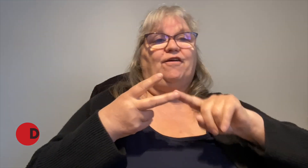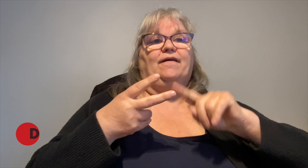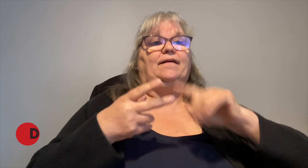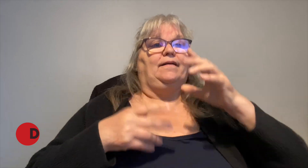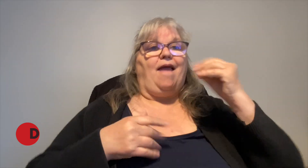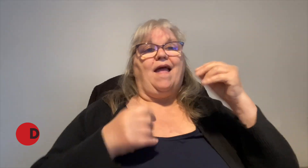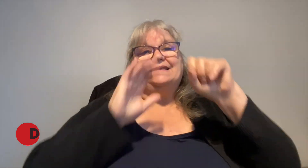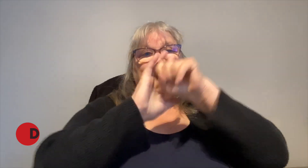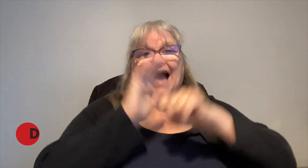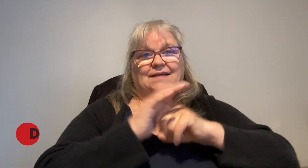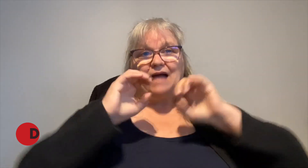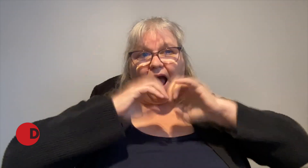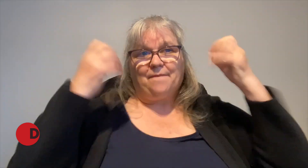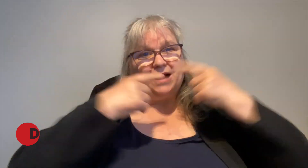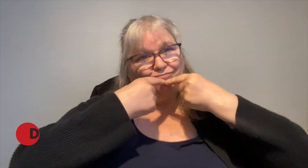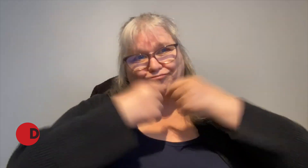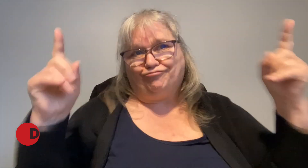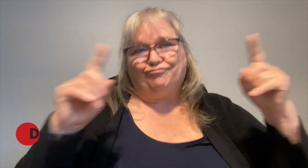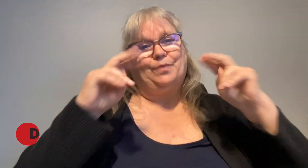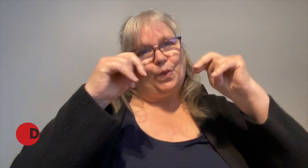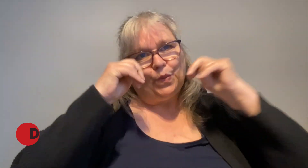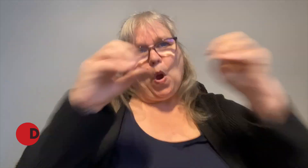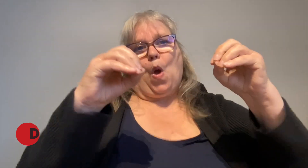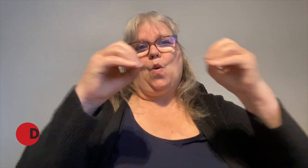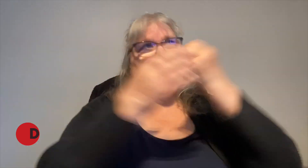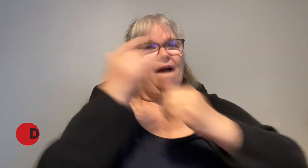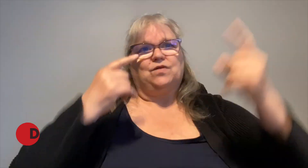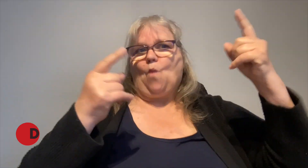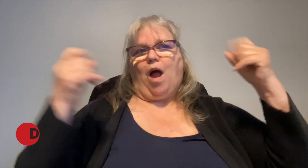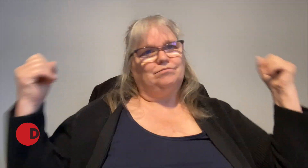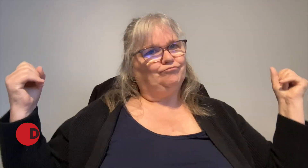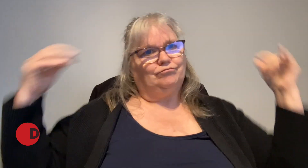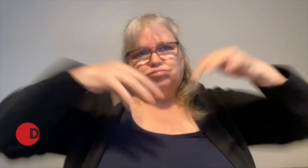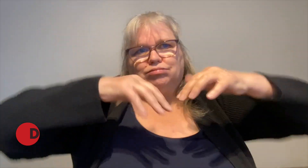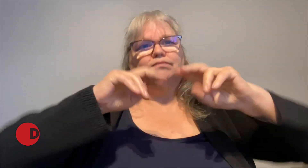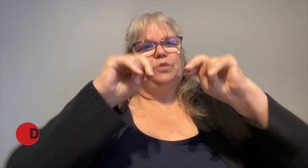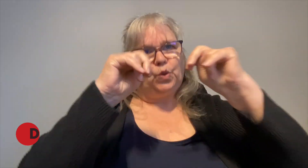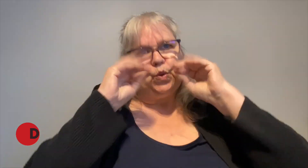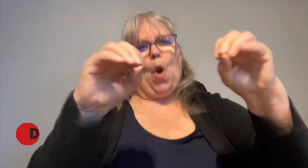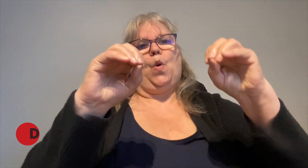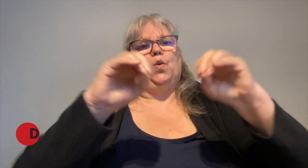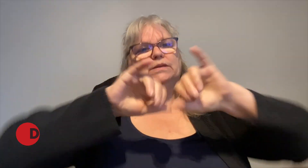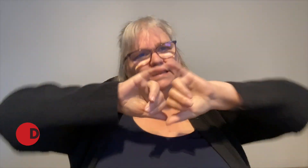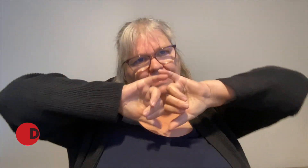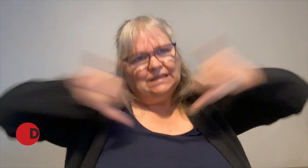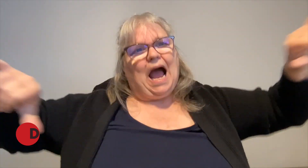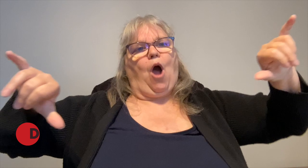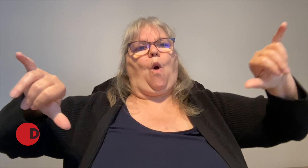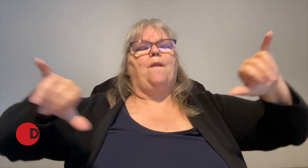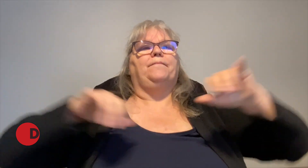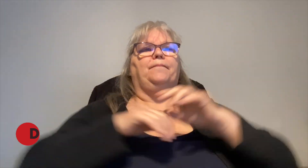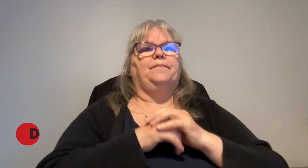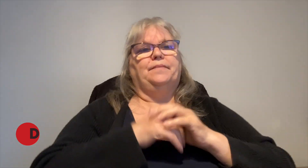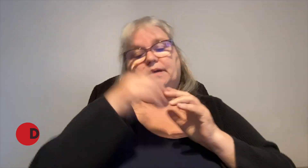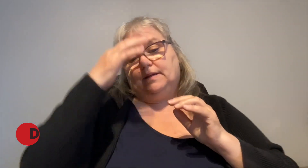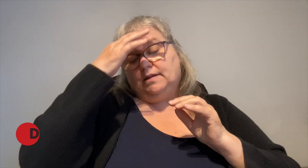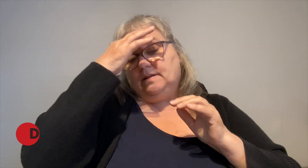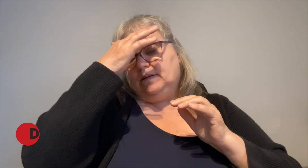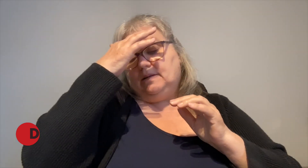announcement said no one could gather, and to stay home.